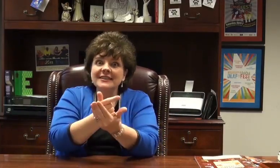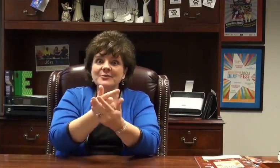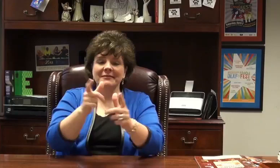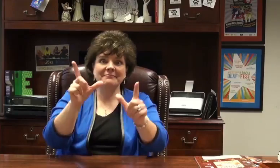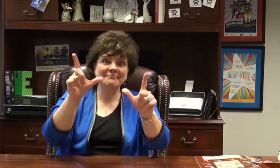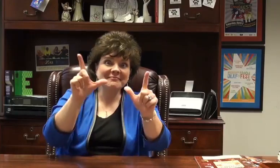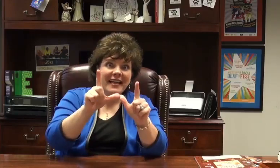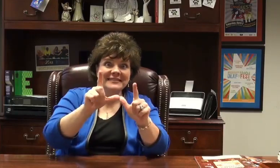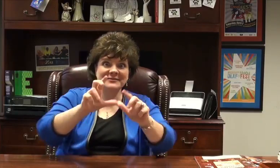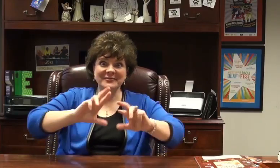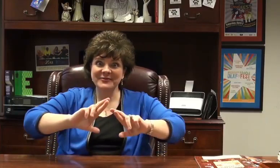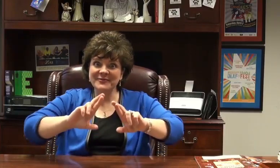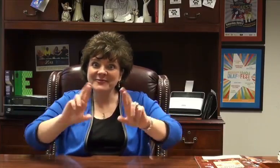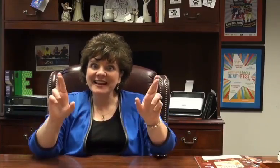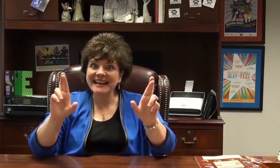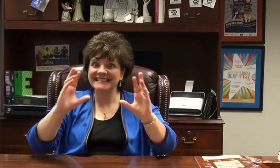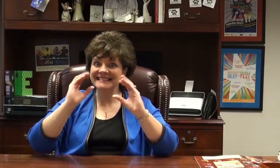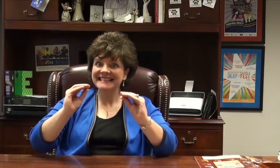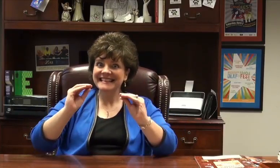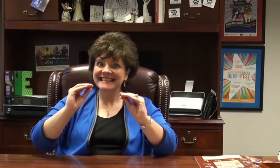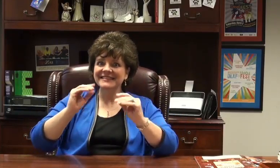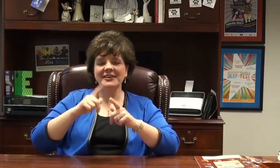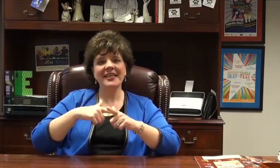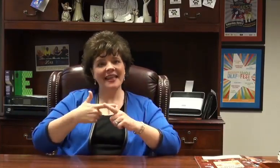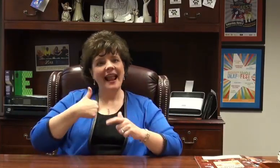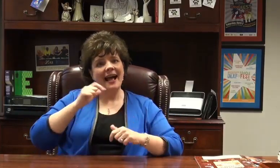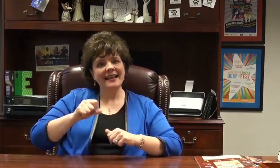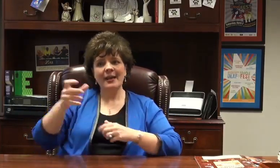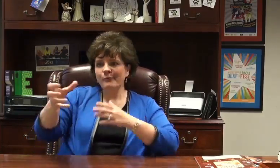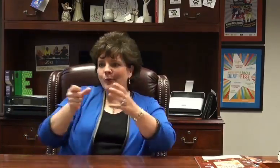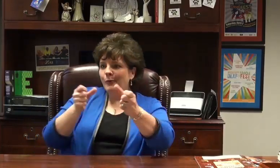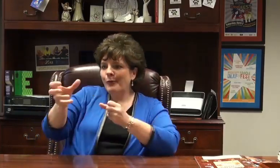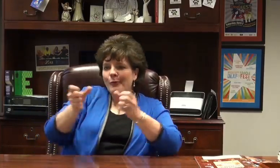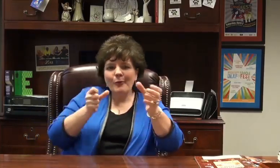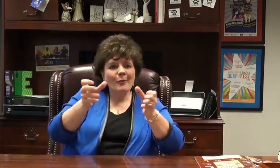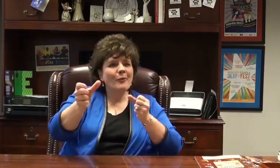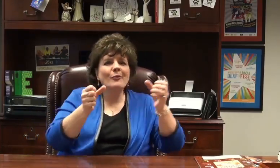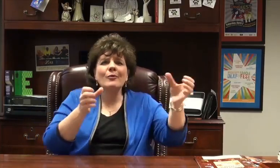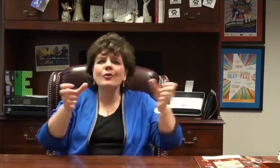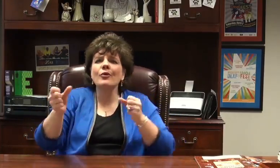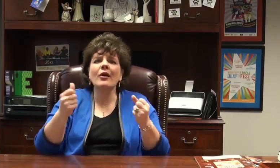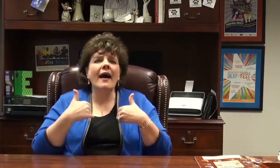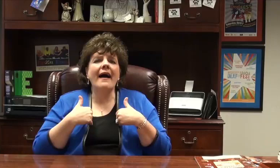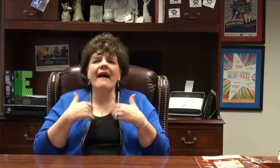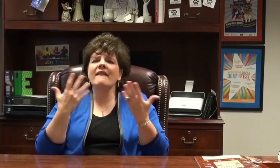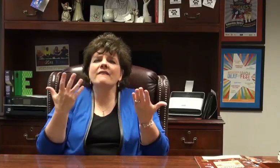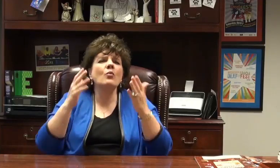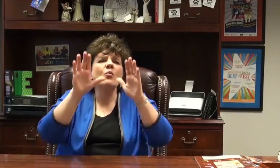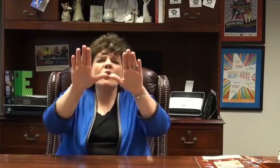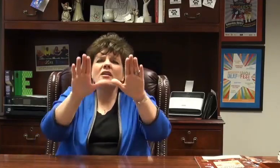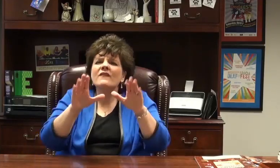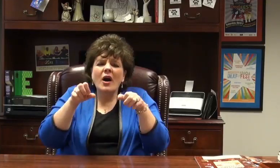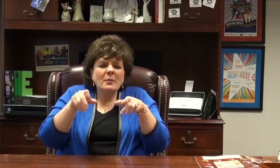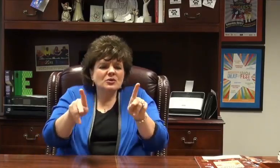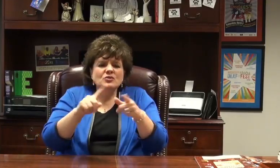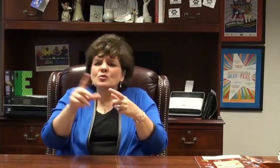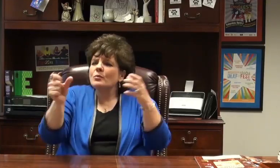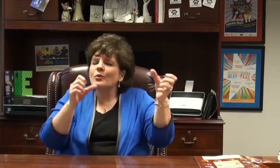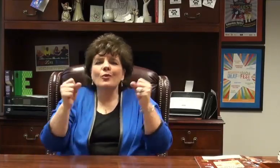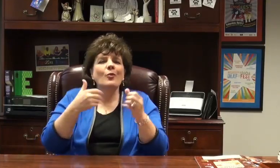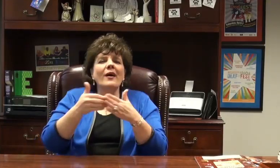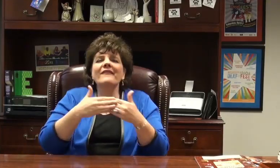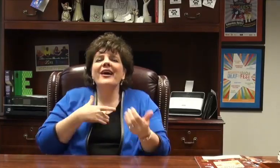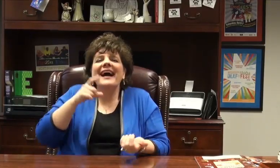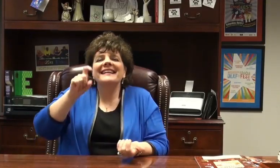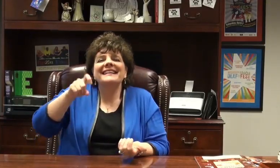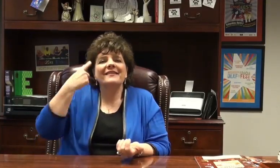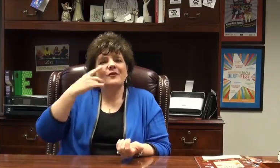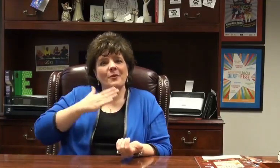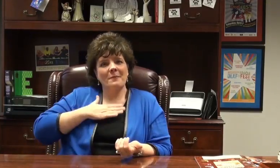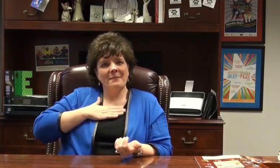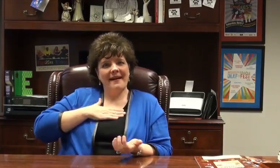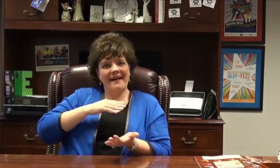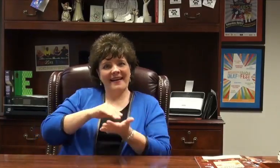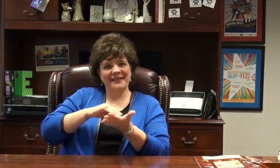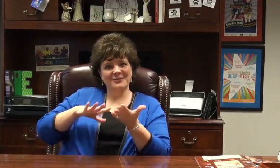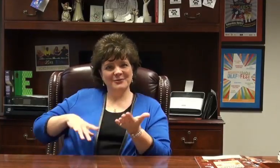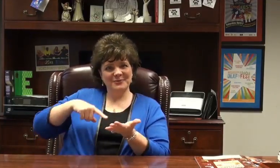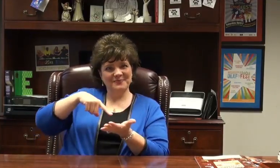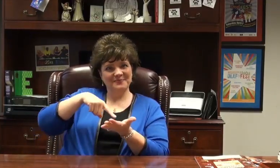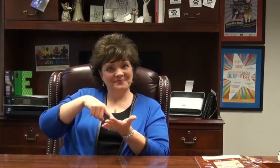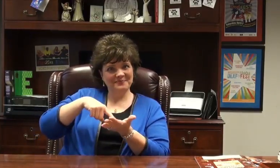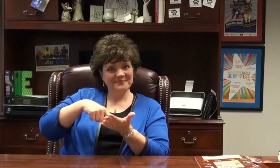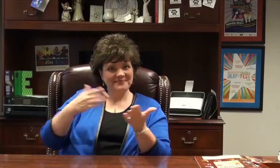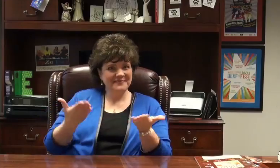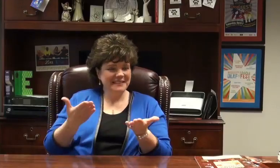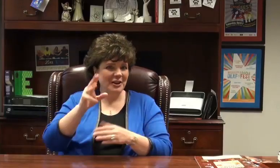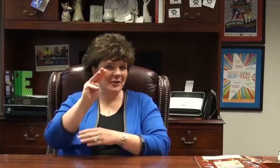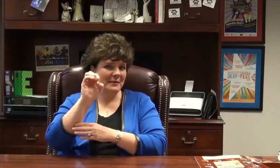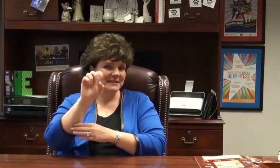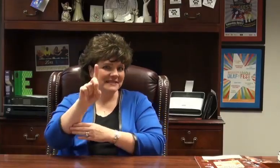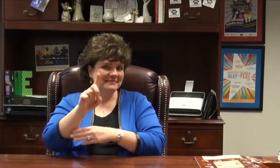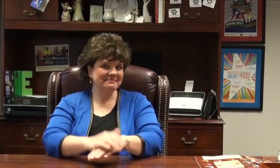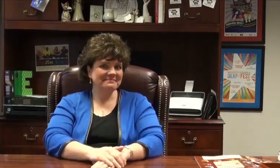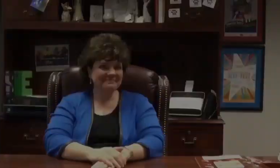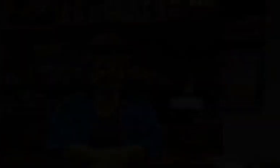so that I will have a more diverse pool to recruit from to better meet the needs of our students here at MSD.